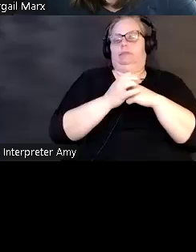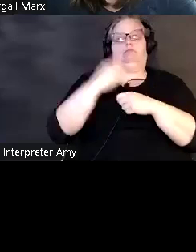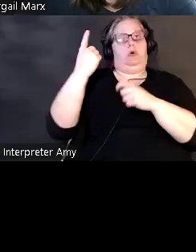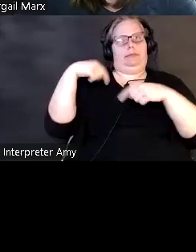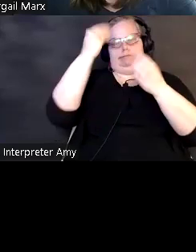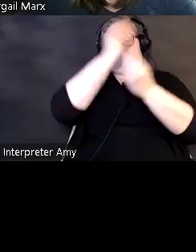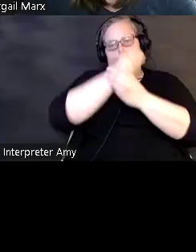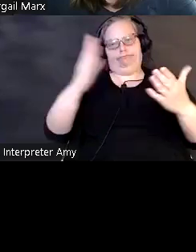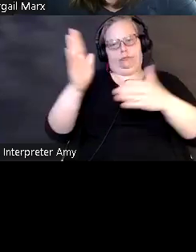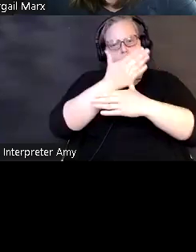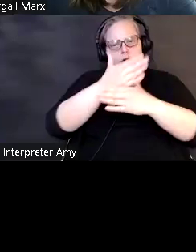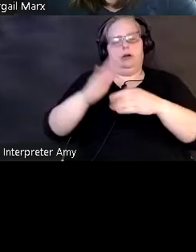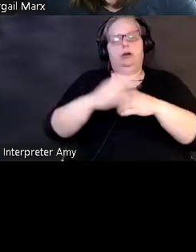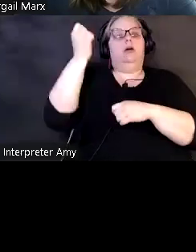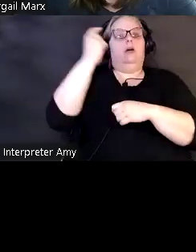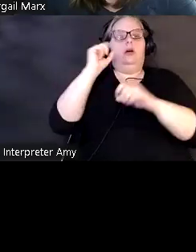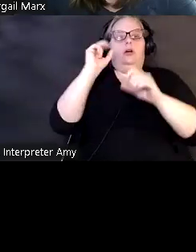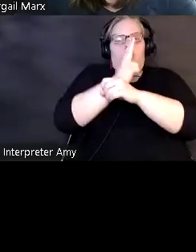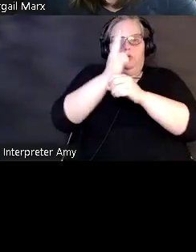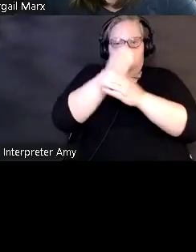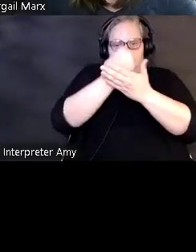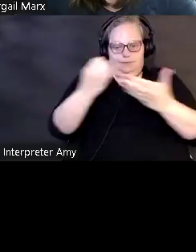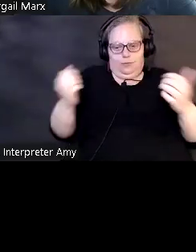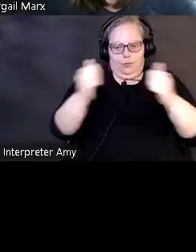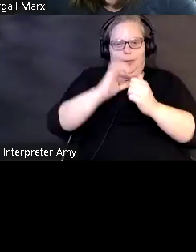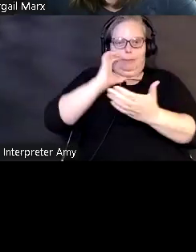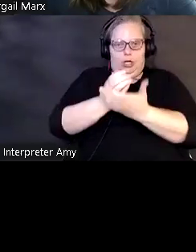to use a device with pictures. And then they speak out.